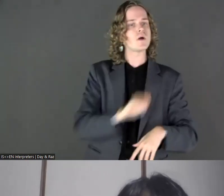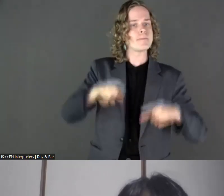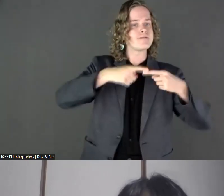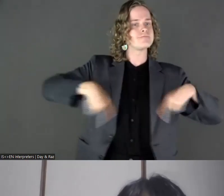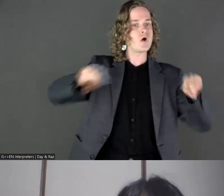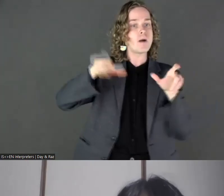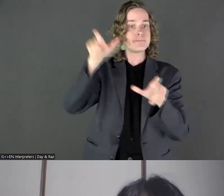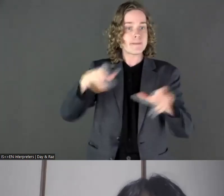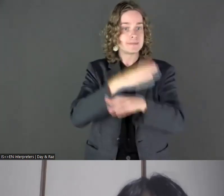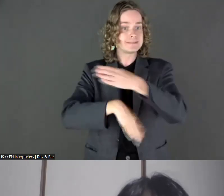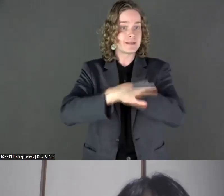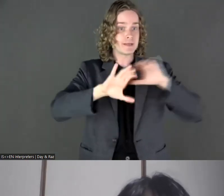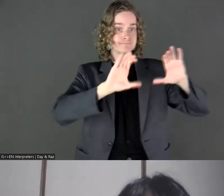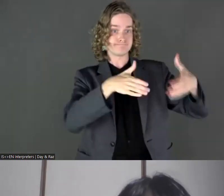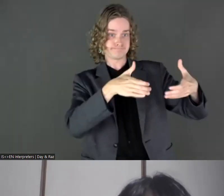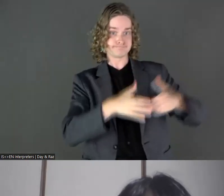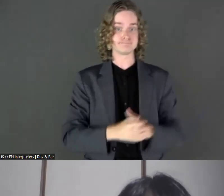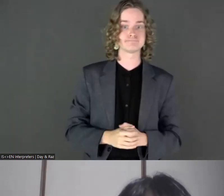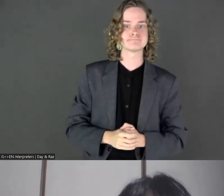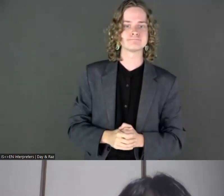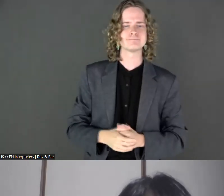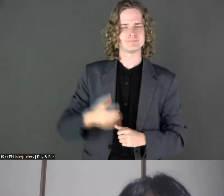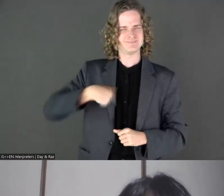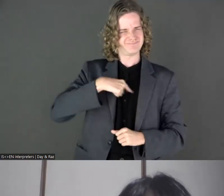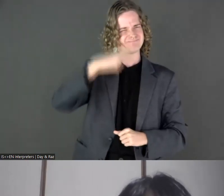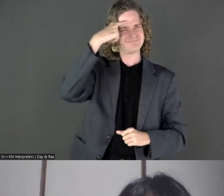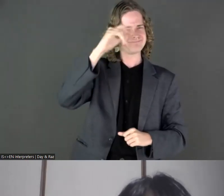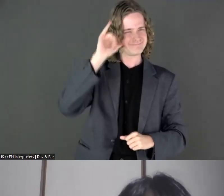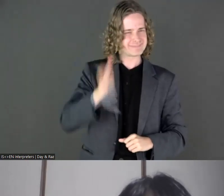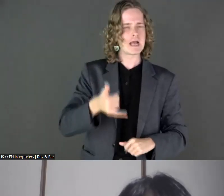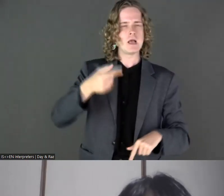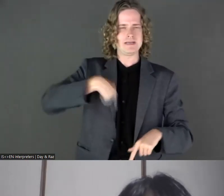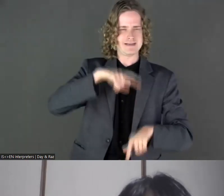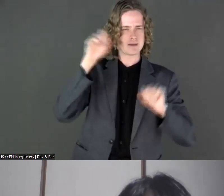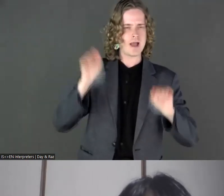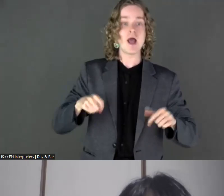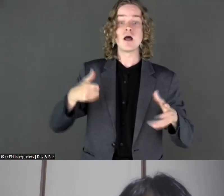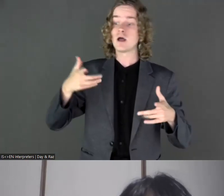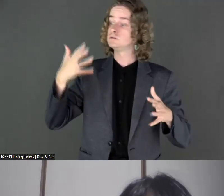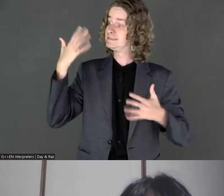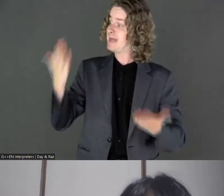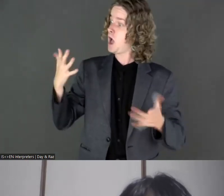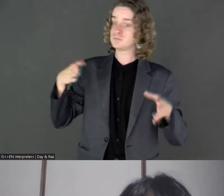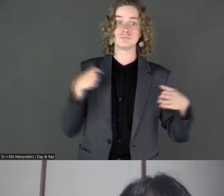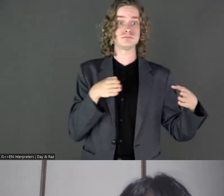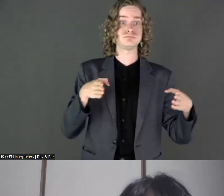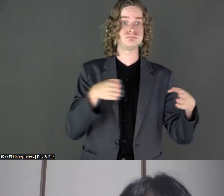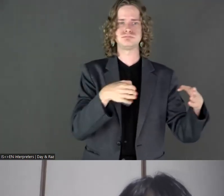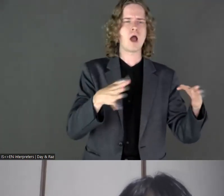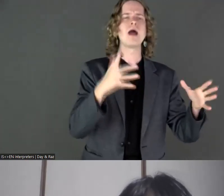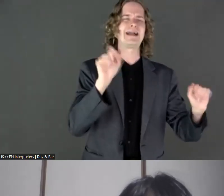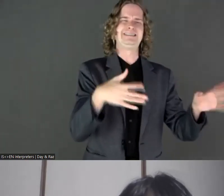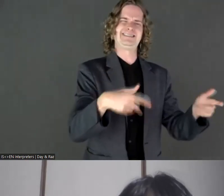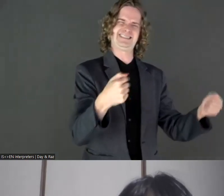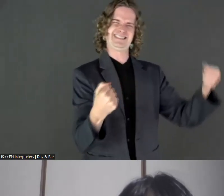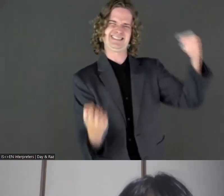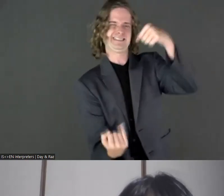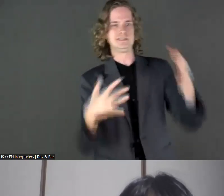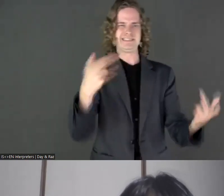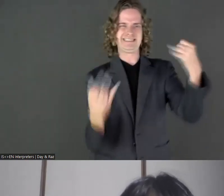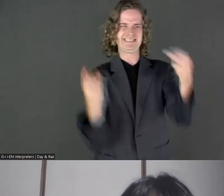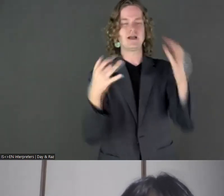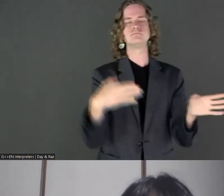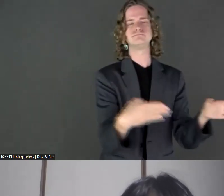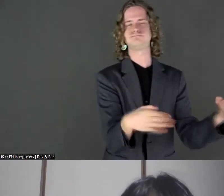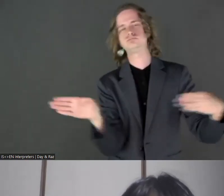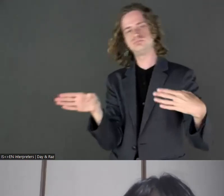my recommendations for those that come with the financial support to the Republic of